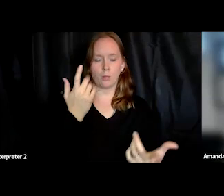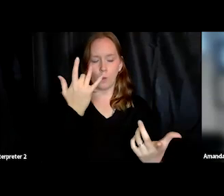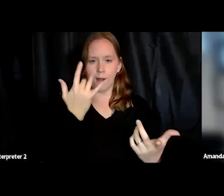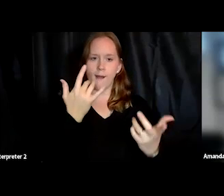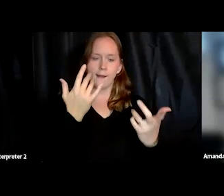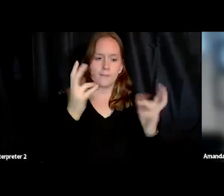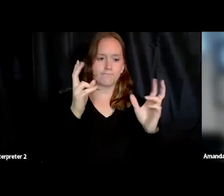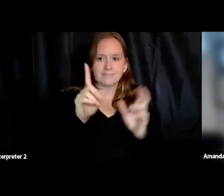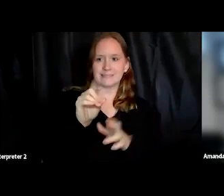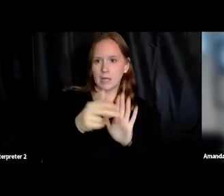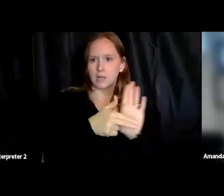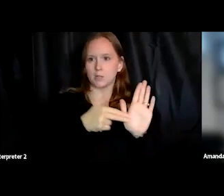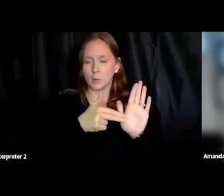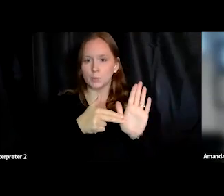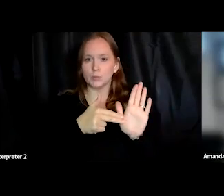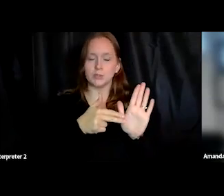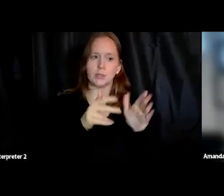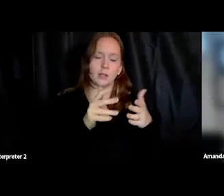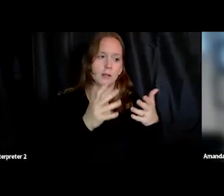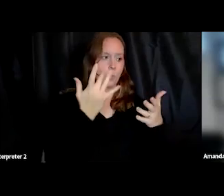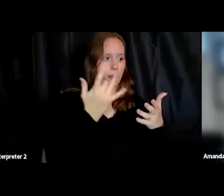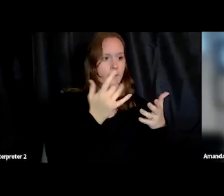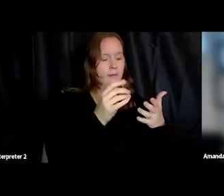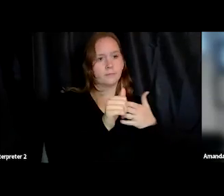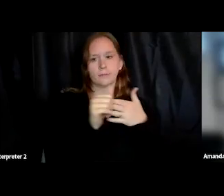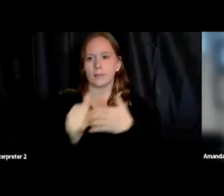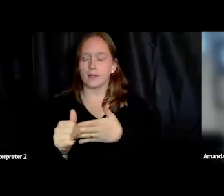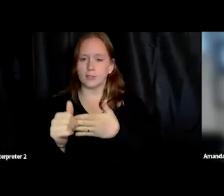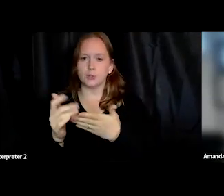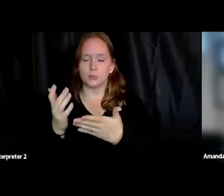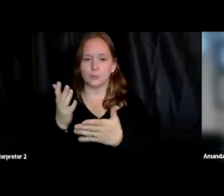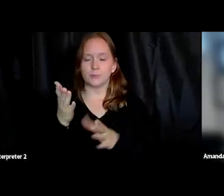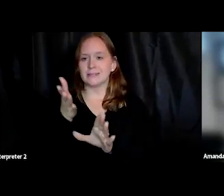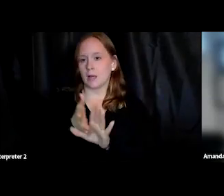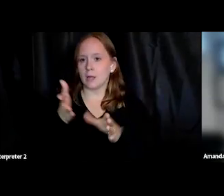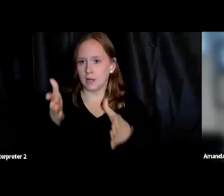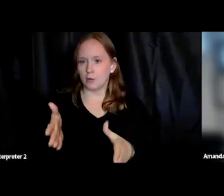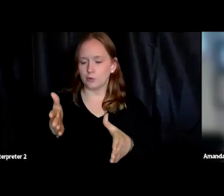that led the psychiatrist or the psychologist to make that diagnosis